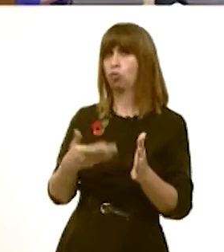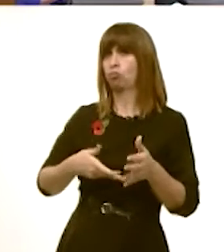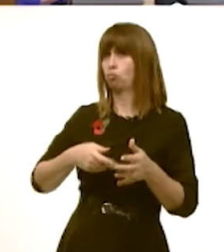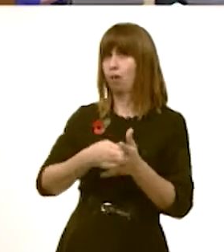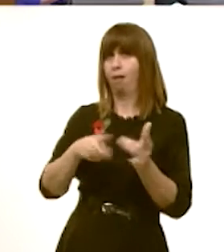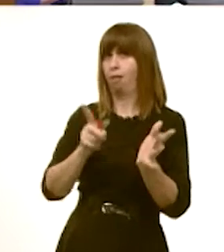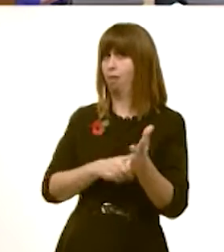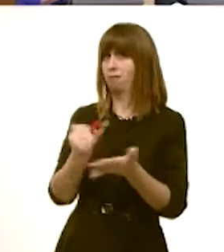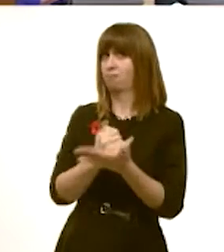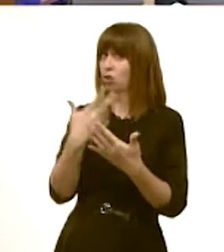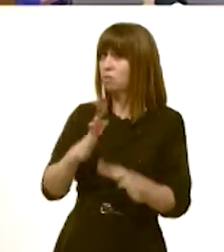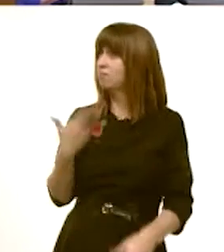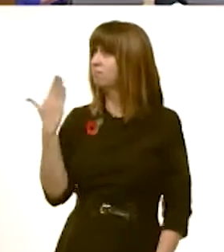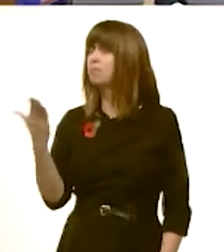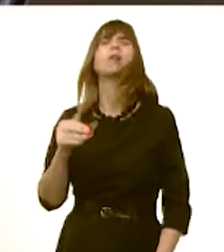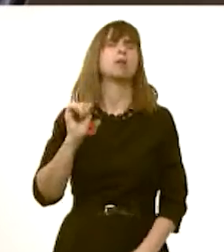Carwyn Jones: Yes, weíve done so a number of times.